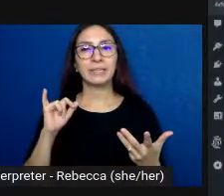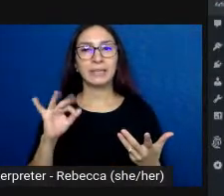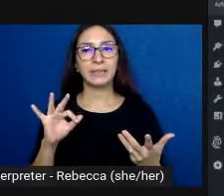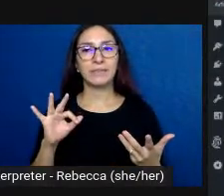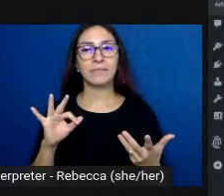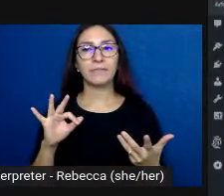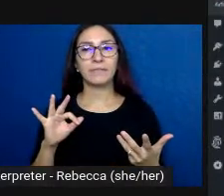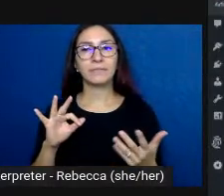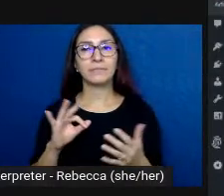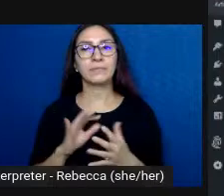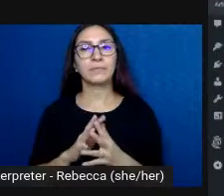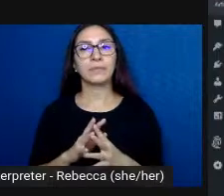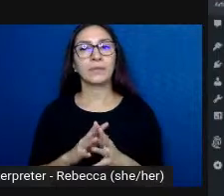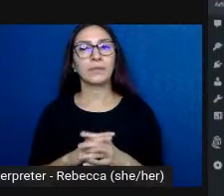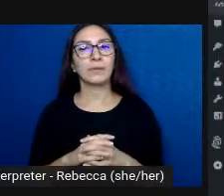and information with plug-in updates afterwards